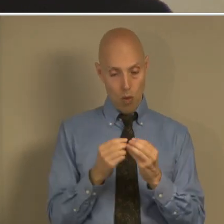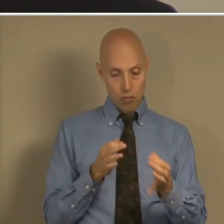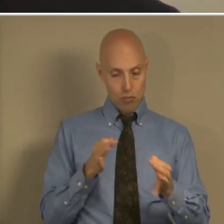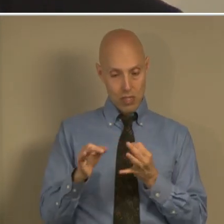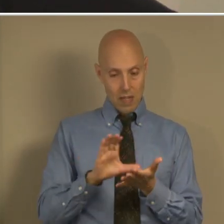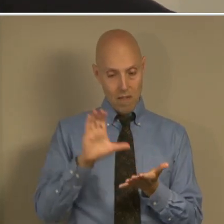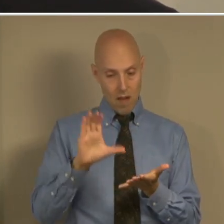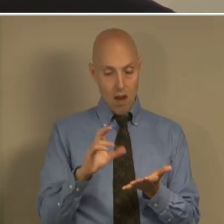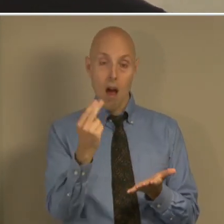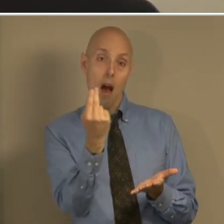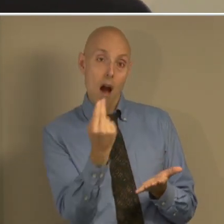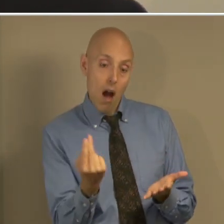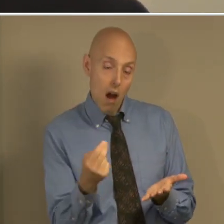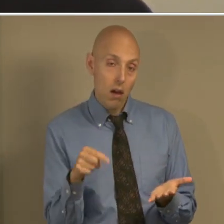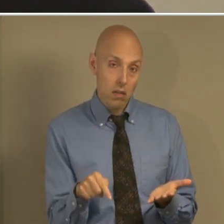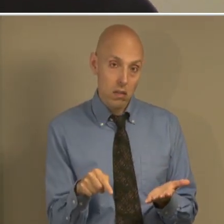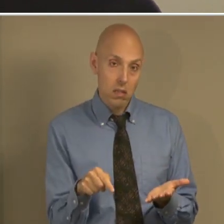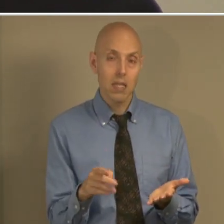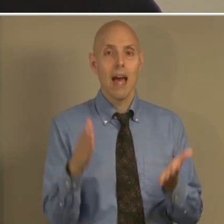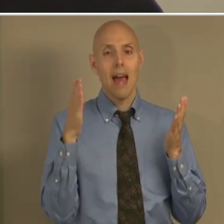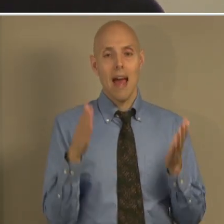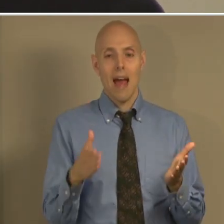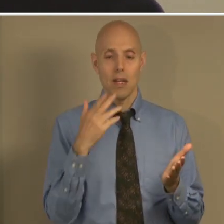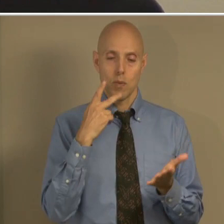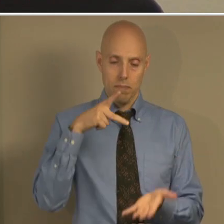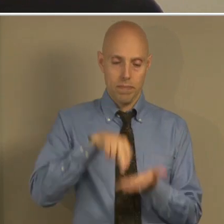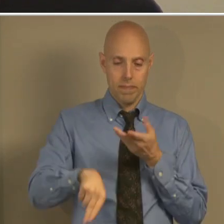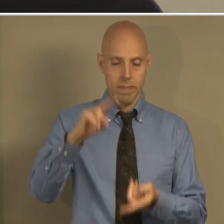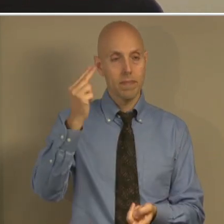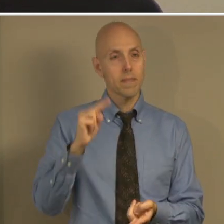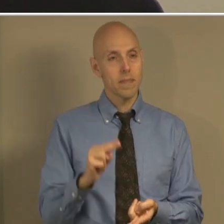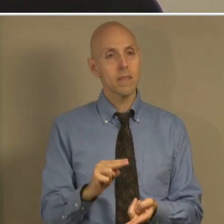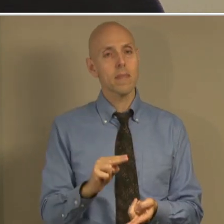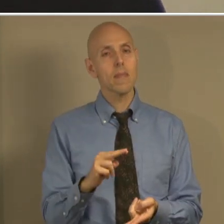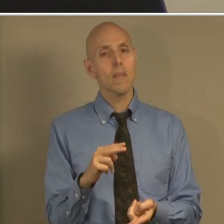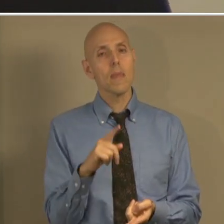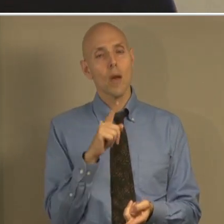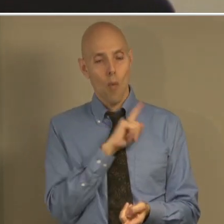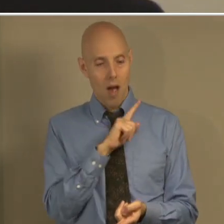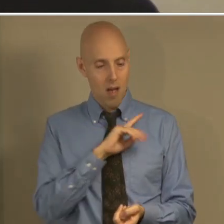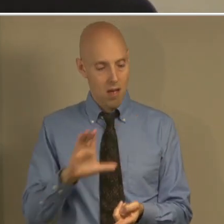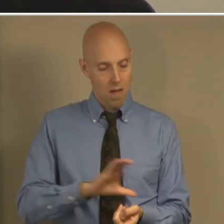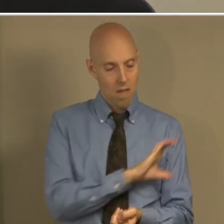on the outside that are available we've had to make reductions to that budget in order to fund the NPO budget.